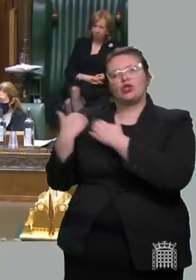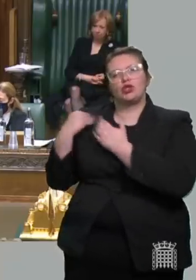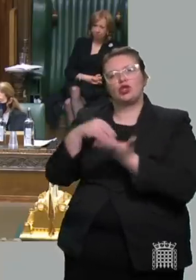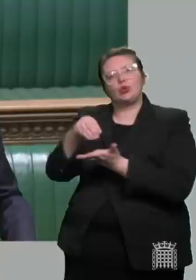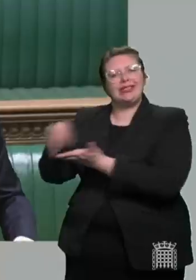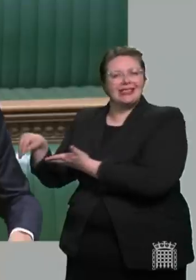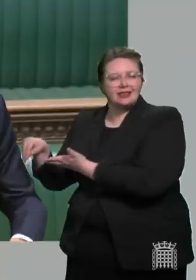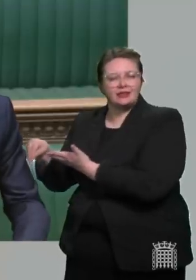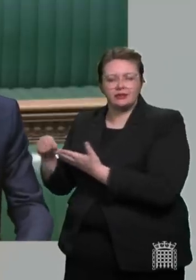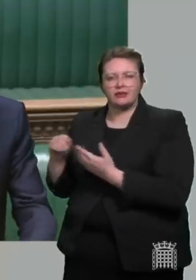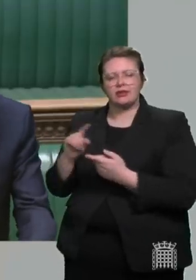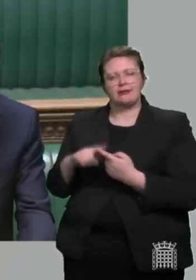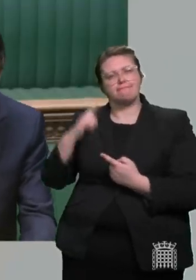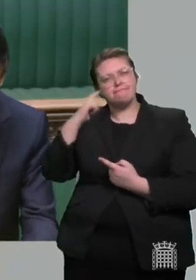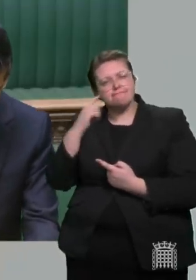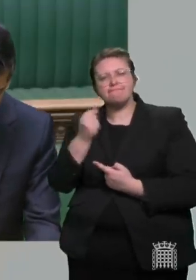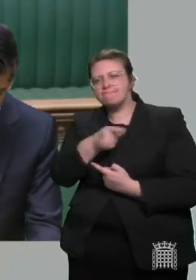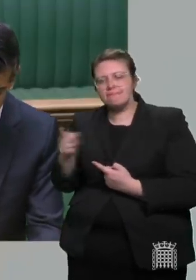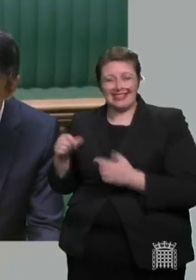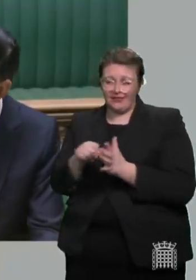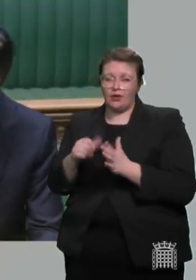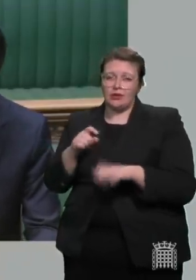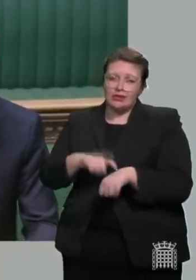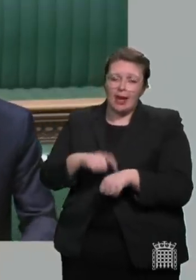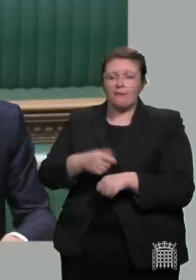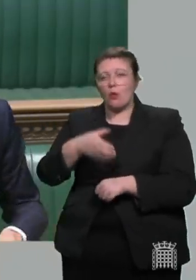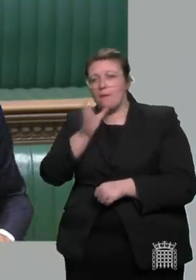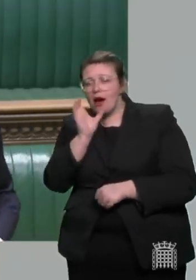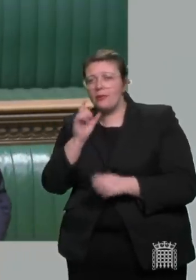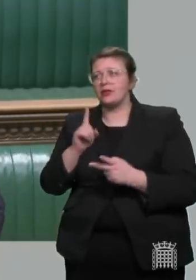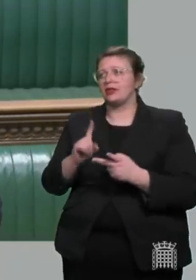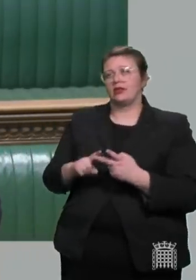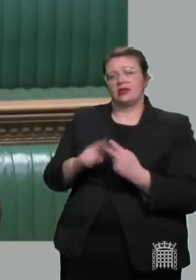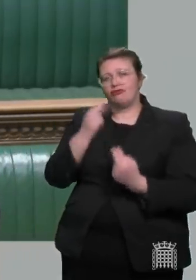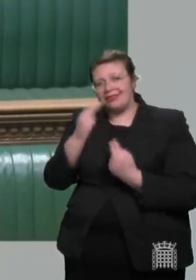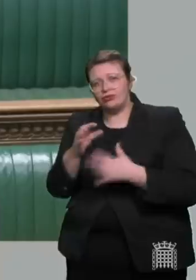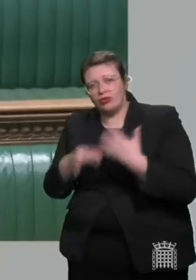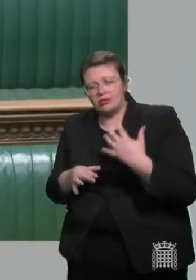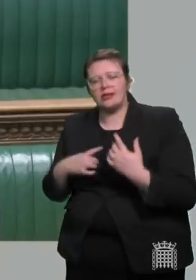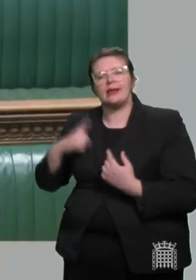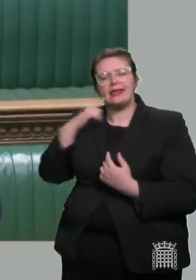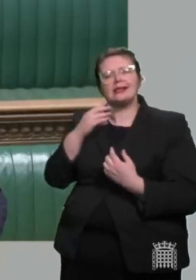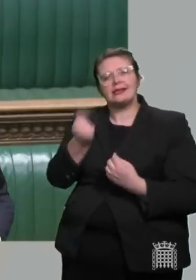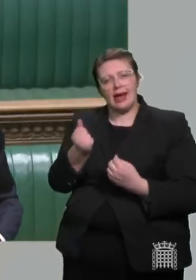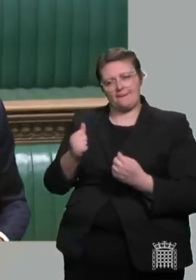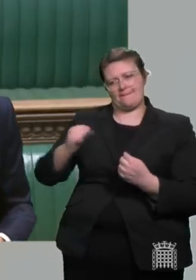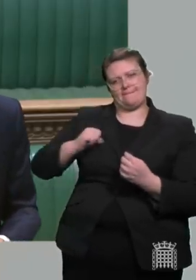that the planned increases in duties for spirits such as Scotch whisky, wine, cider and beer